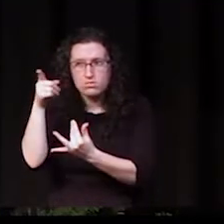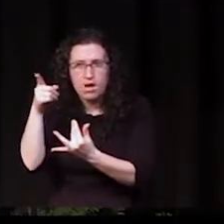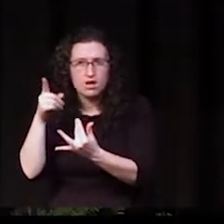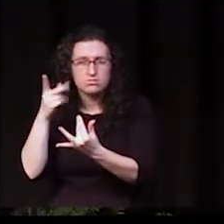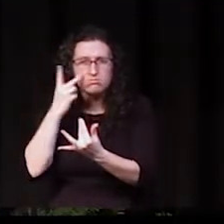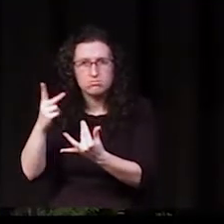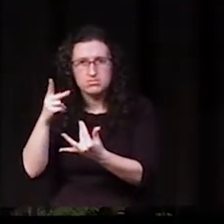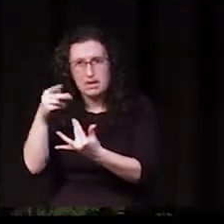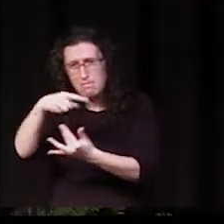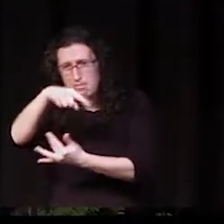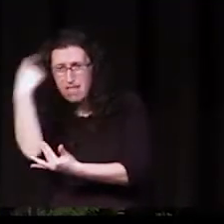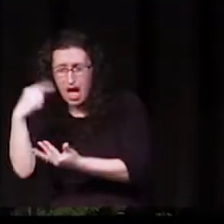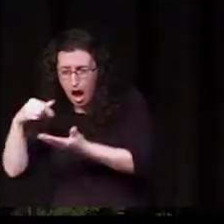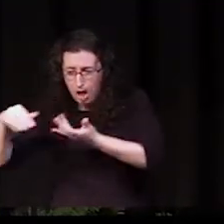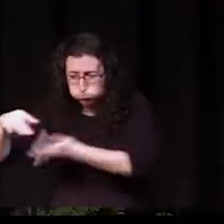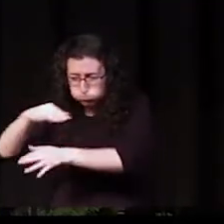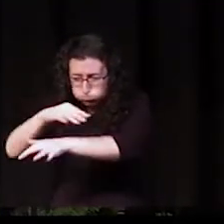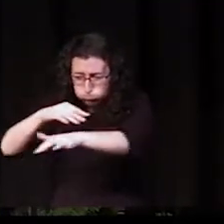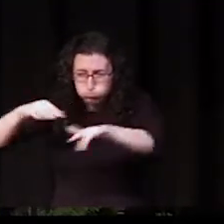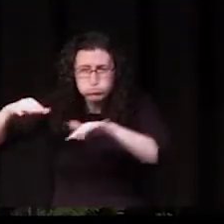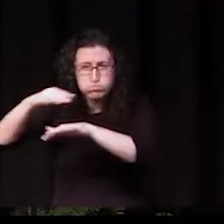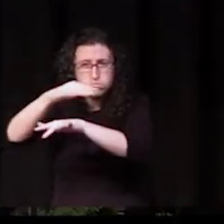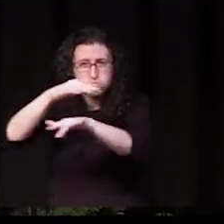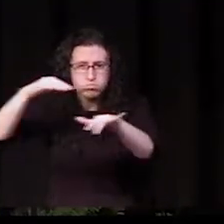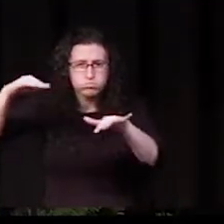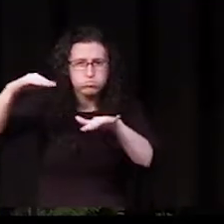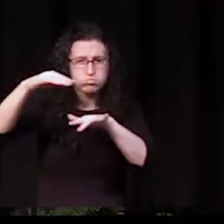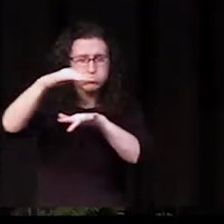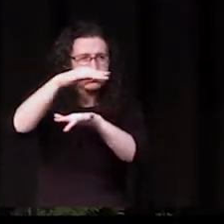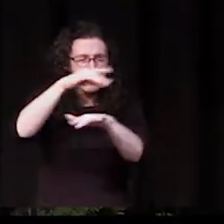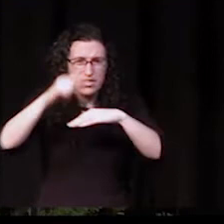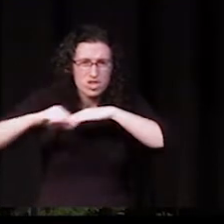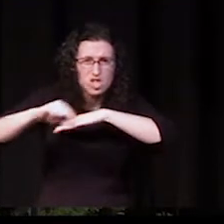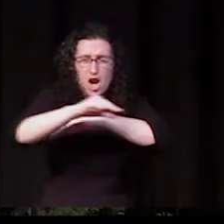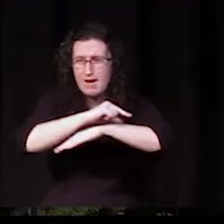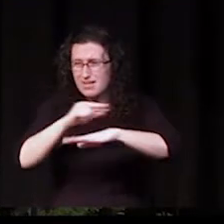and as it swirled and spread around the garden it muted that clarity of color,